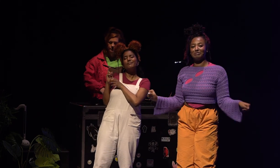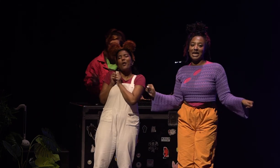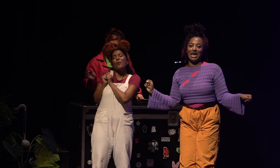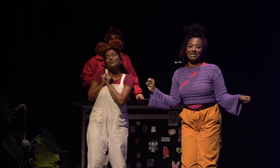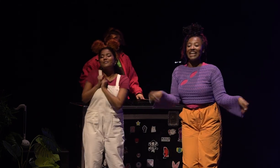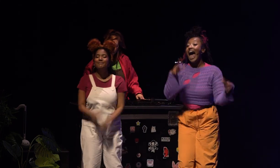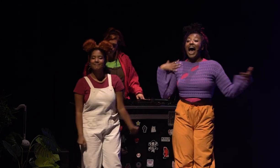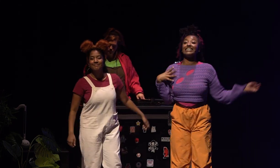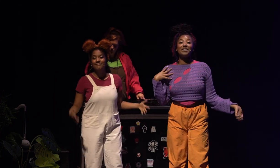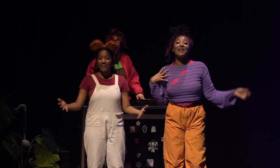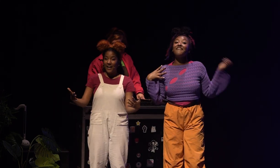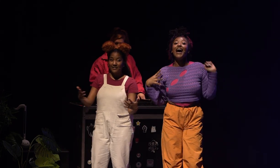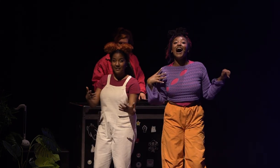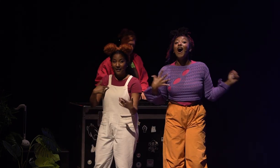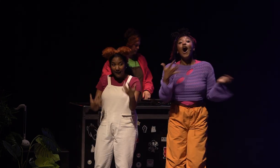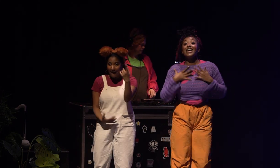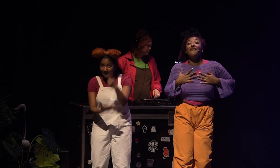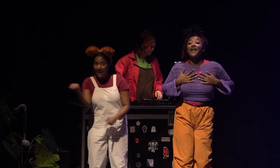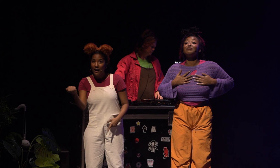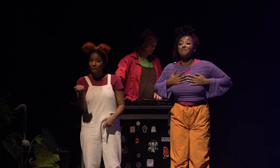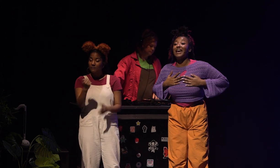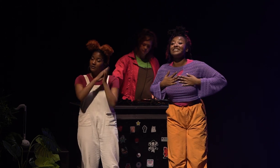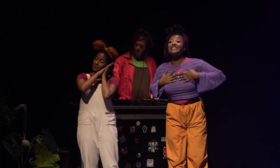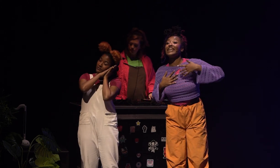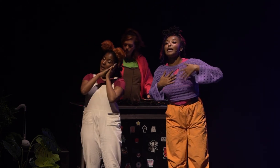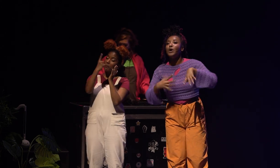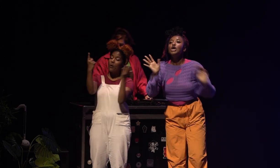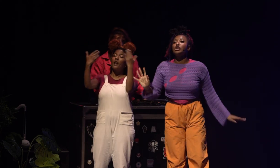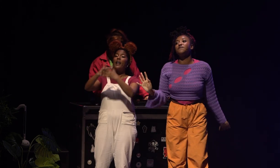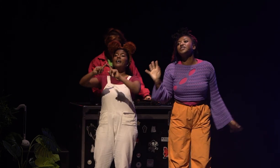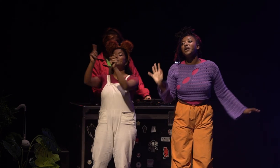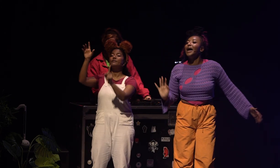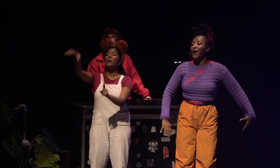And to be fair, I have found a place to sleep. Just for tonight like, Brandon, an